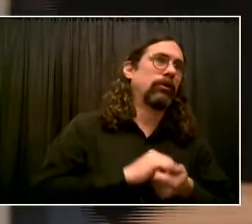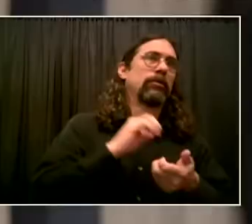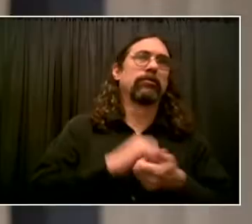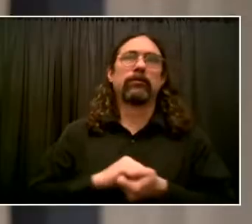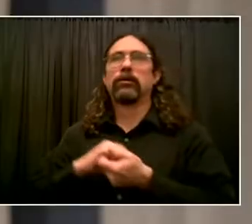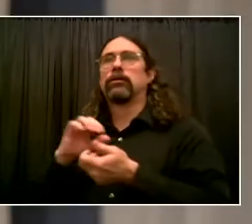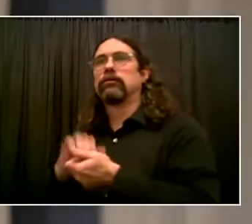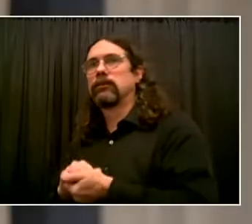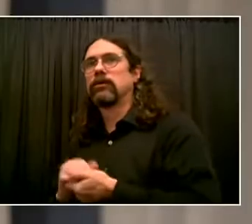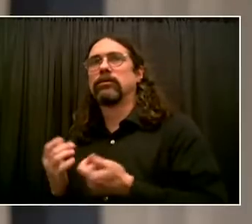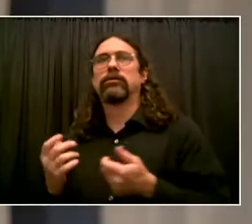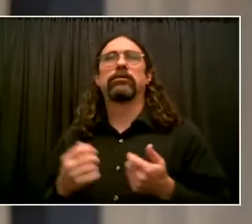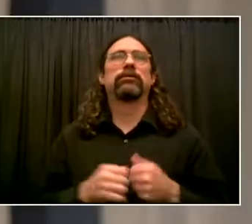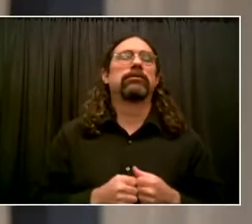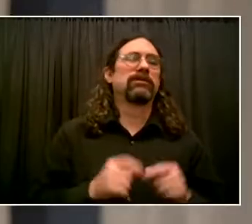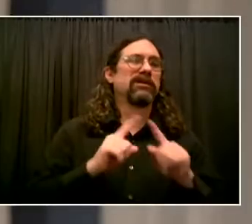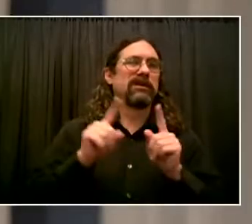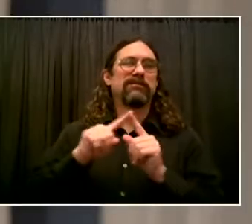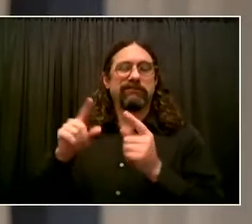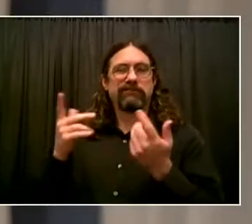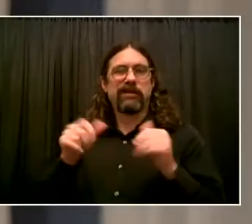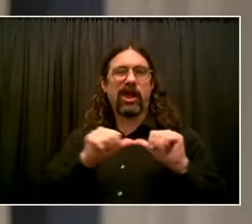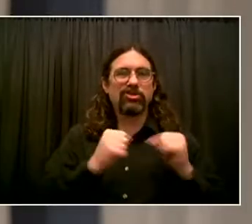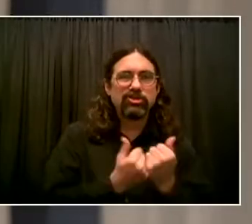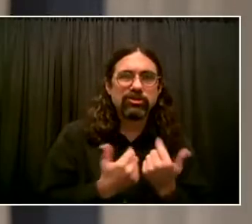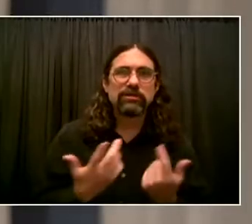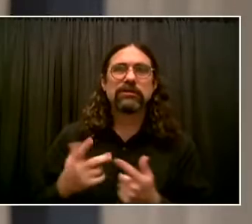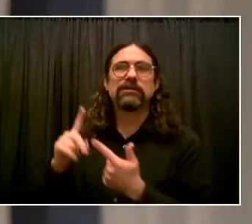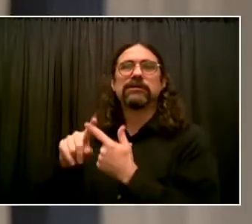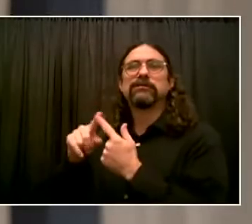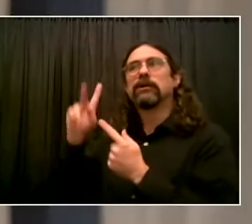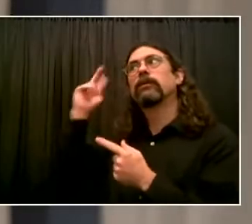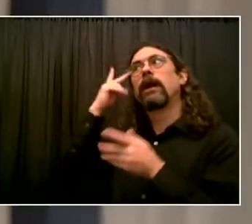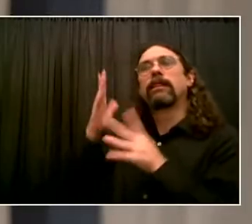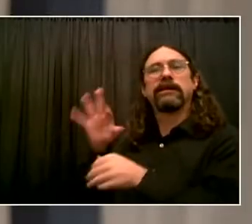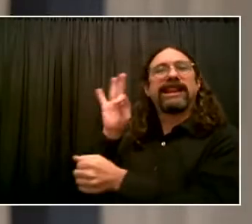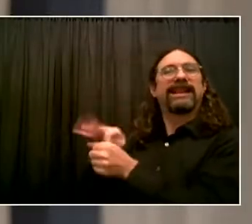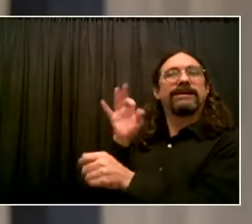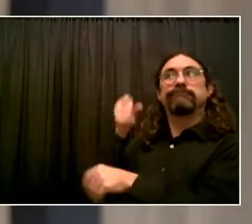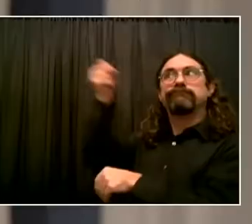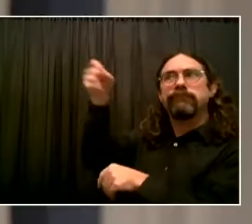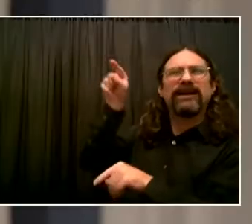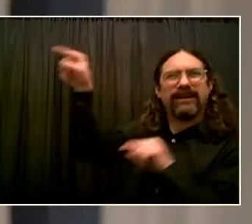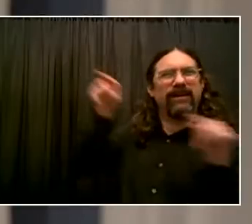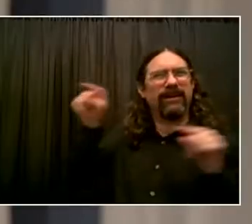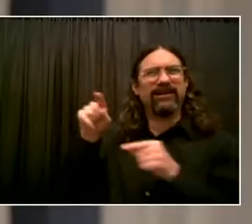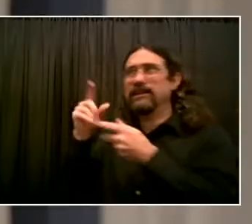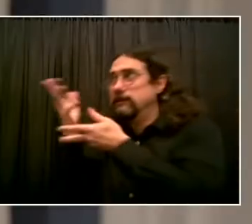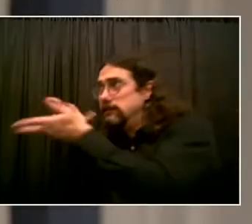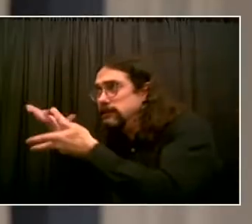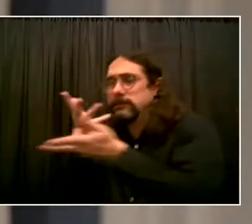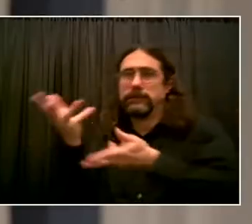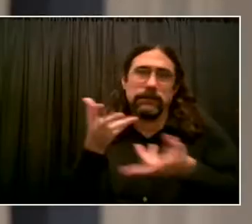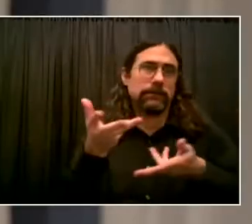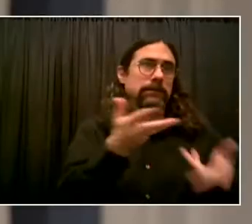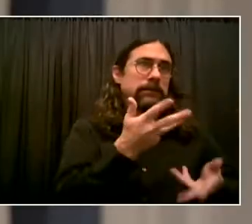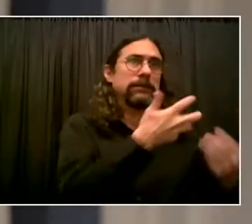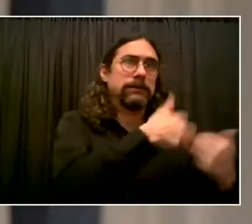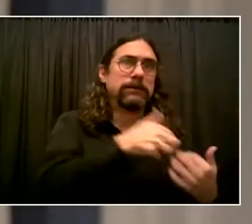INCREDIBLE PRIVILEGE TO WORK HAND IN HAND WITH THE AGENCIES AND PARTNERS THAT E THMAYOR